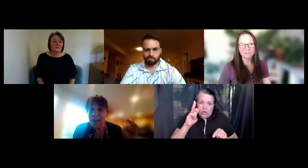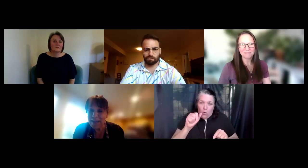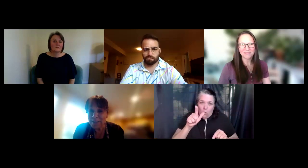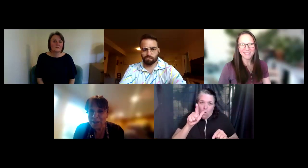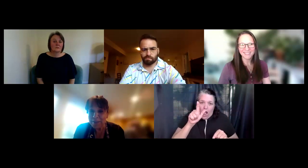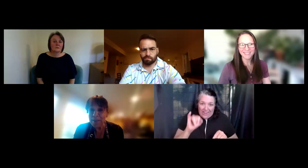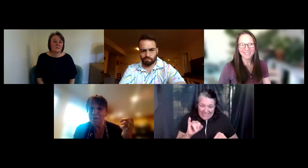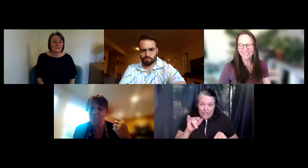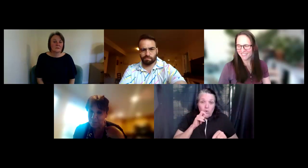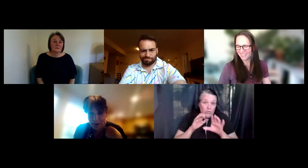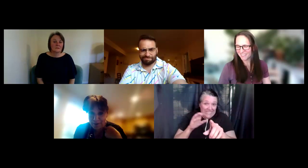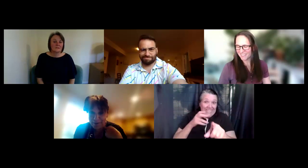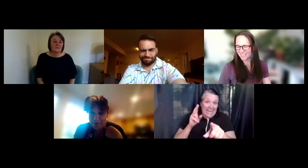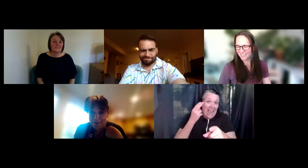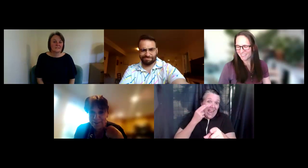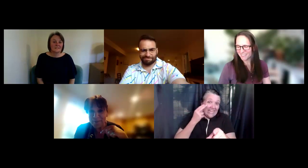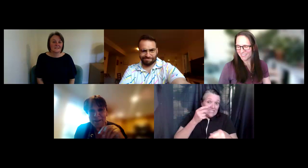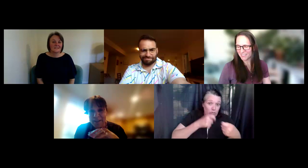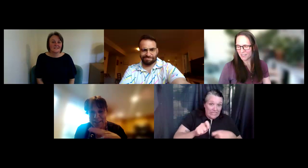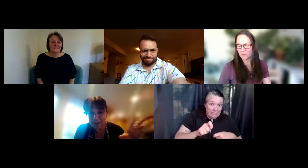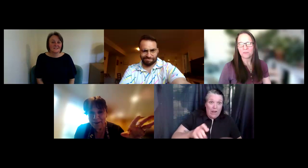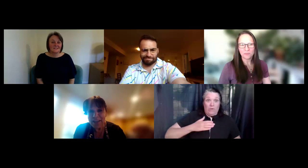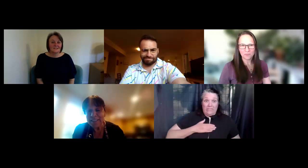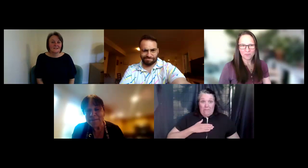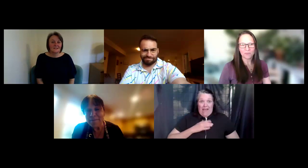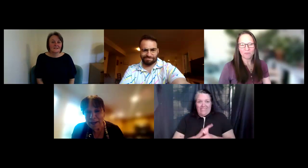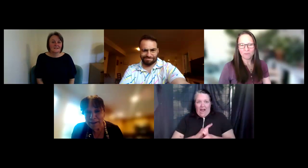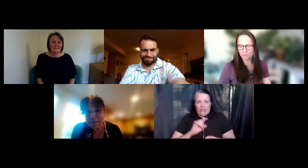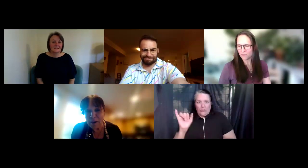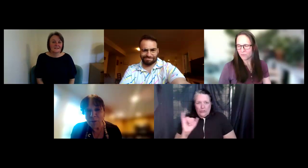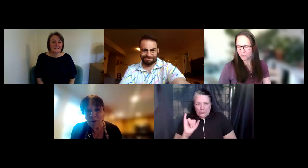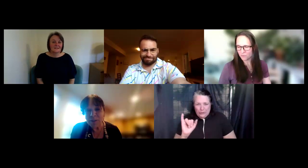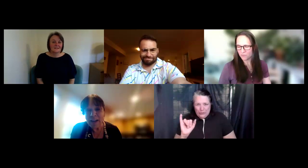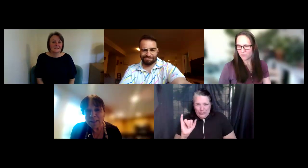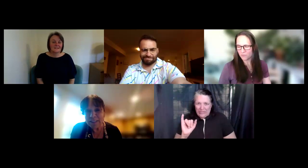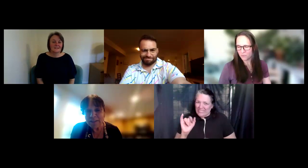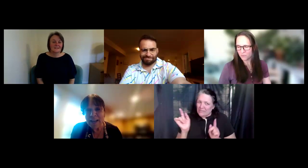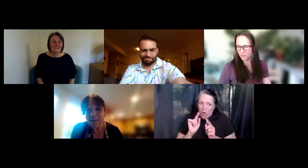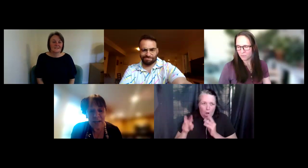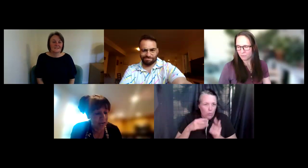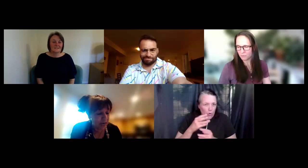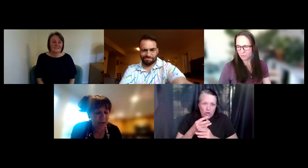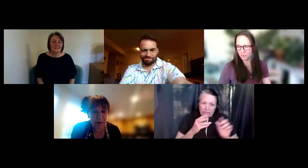Hayden's transplant was my doctor also. So it is a very small world how this turned out.